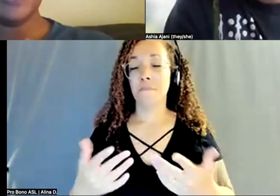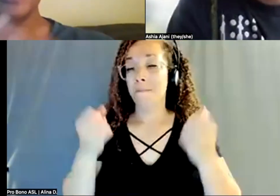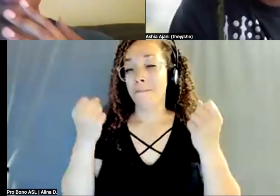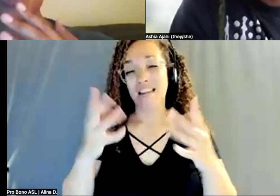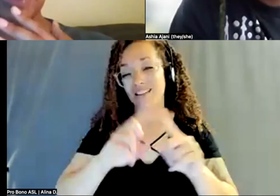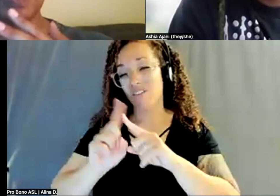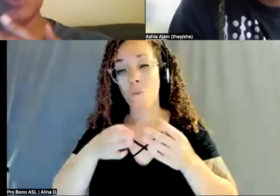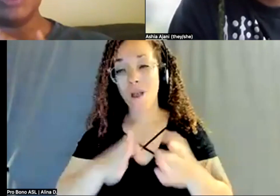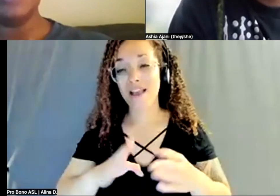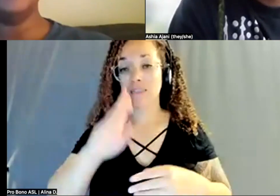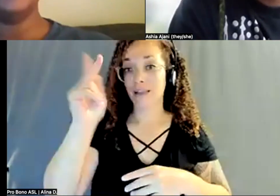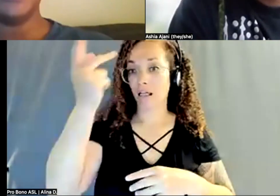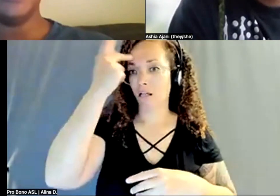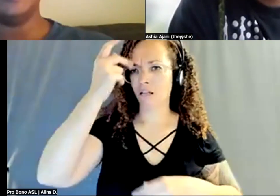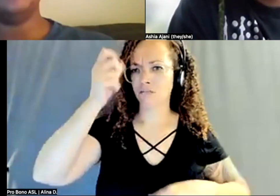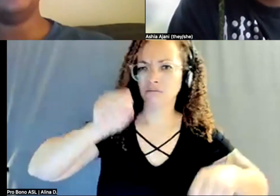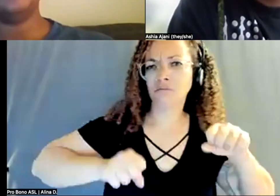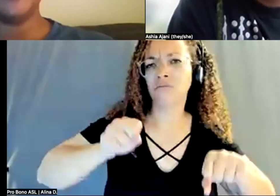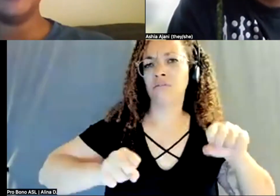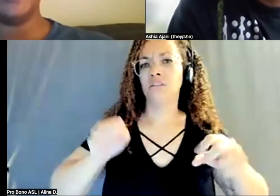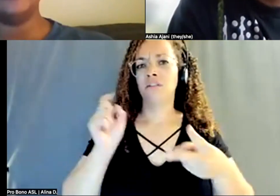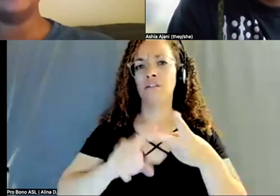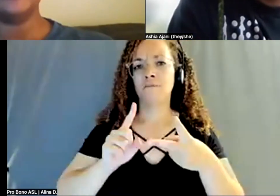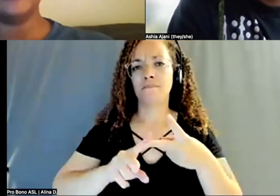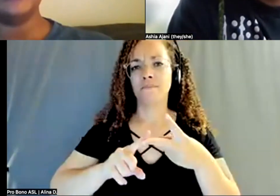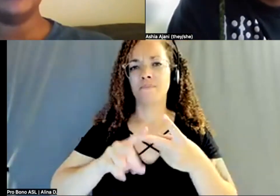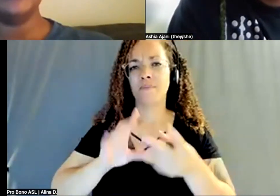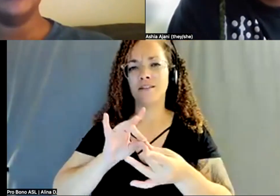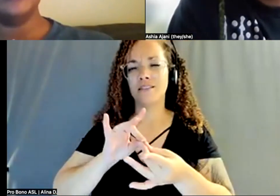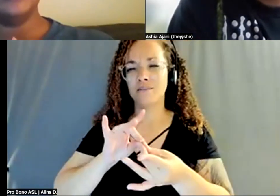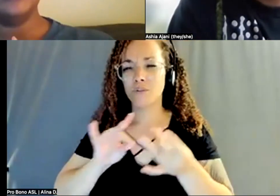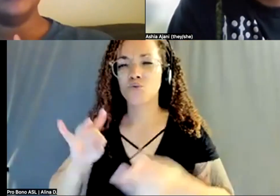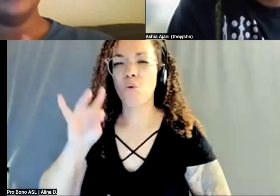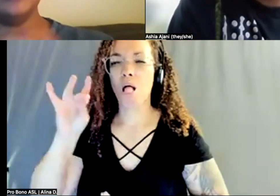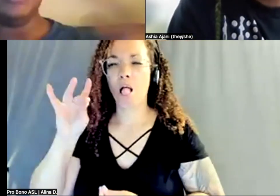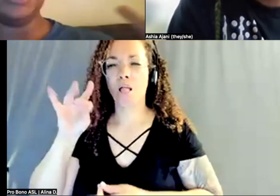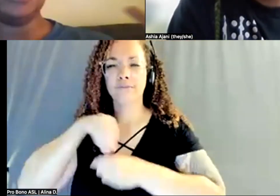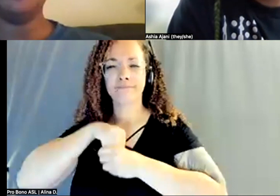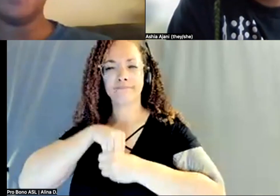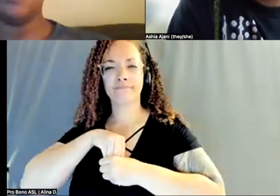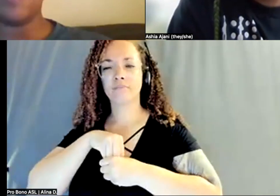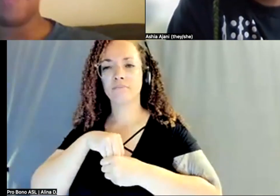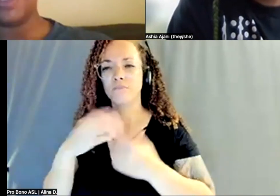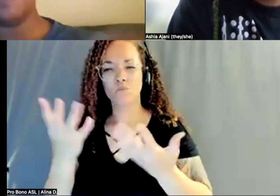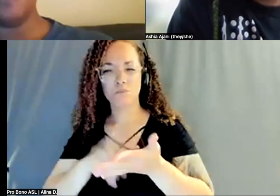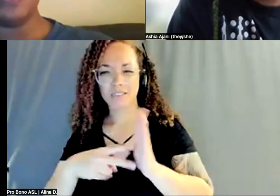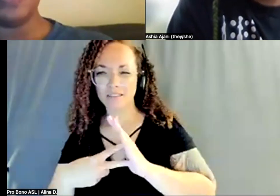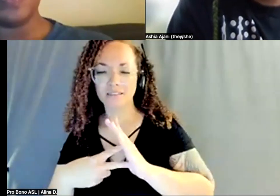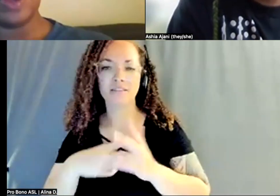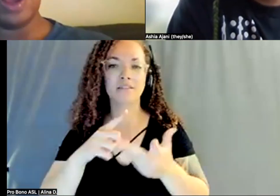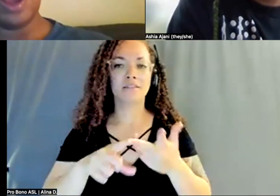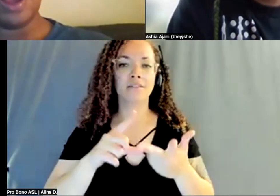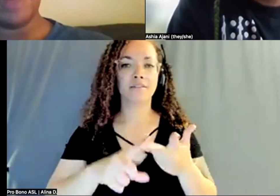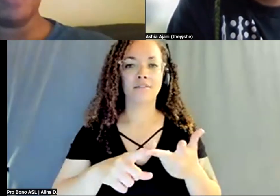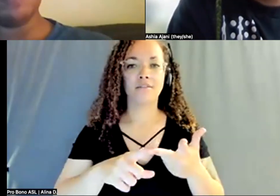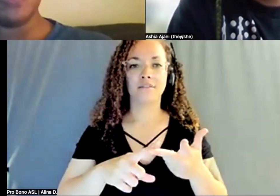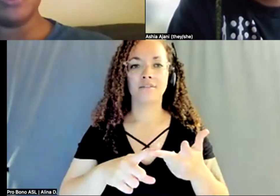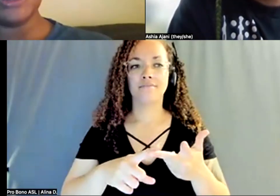spiritually what it leaves and that also like, there's like this panoramic view of a community